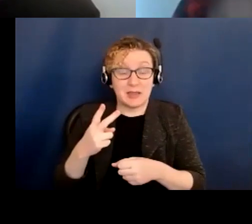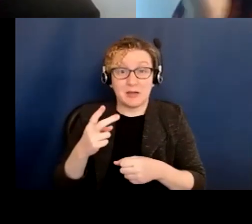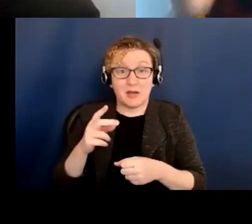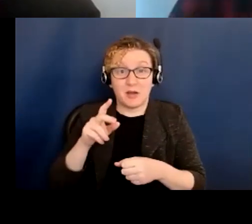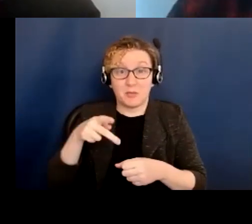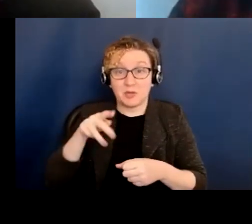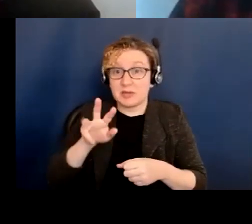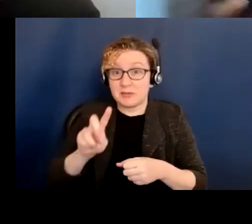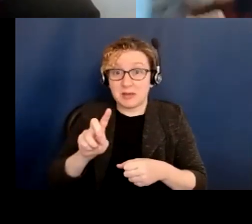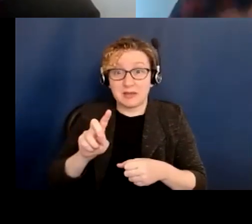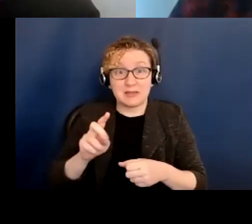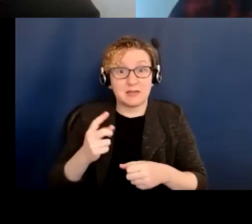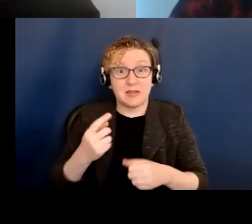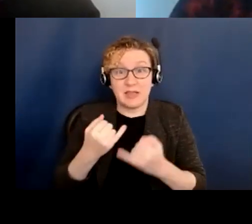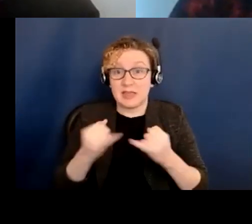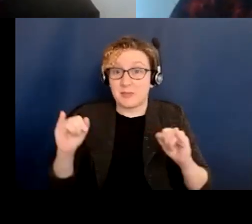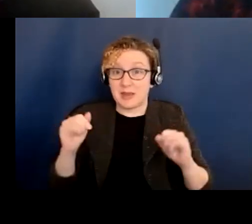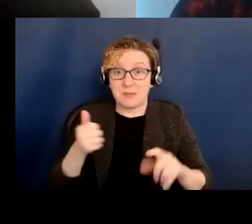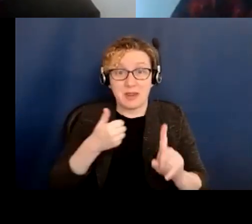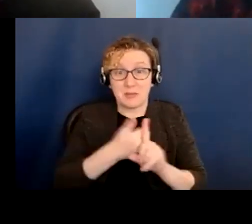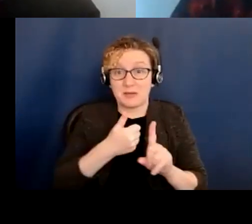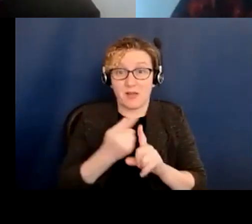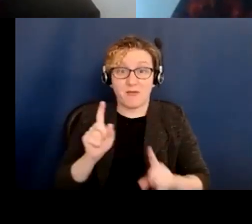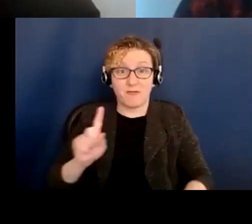You are encouraging them.